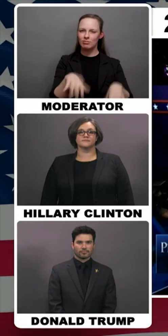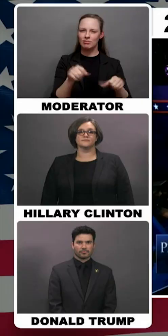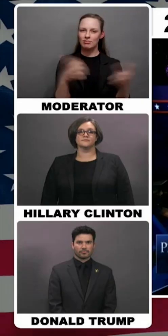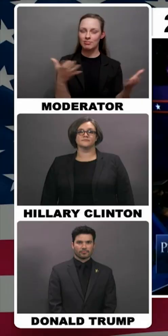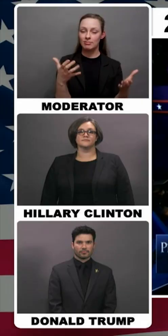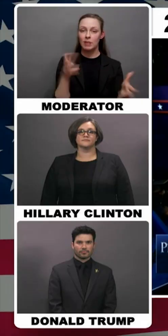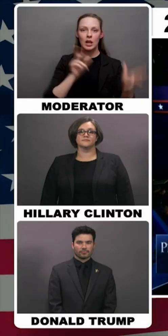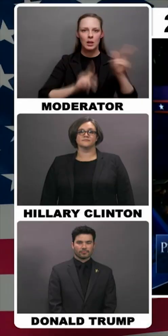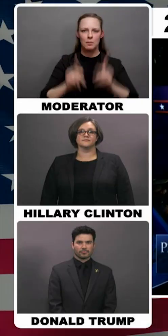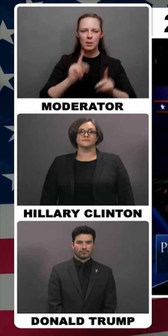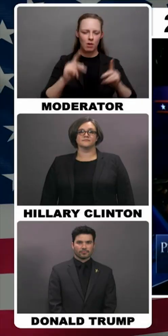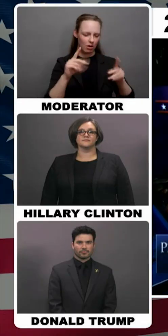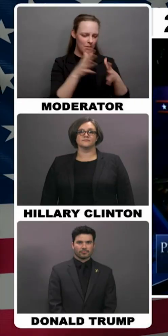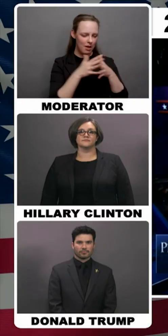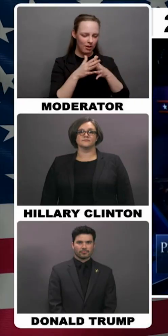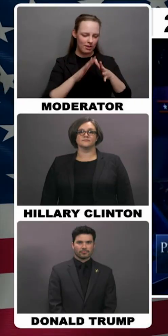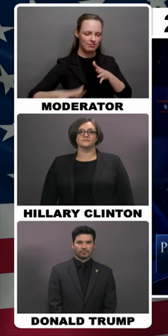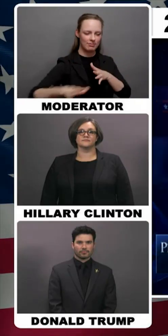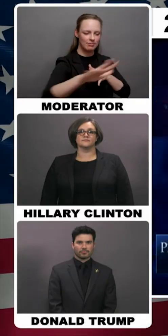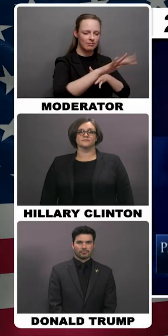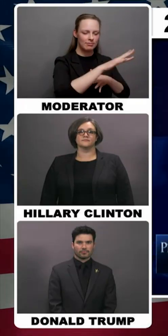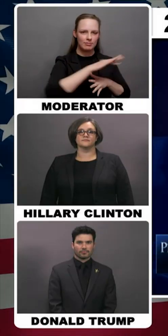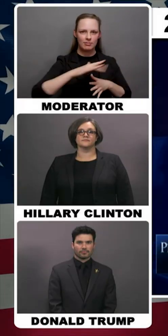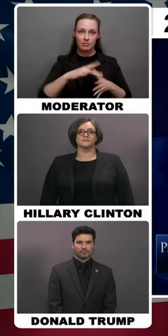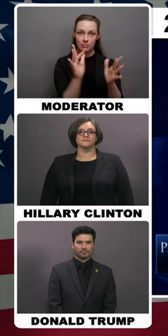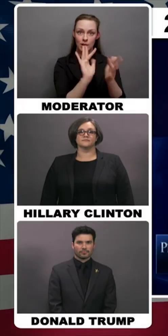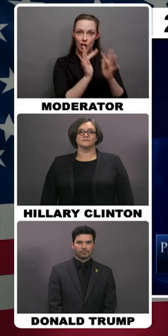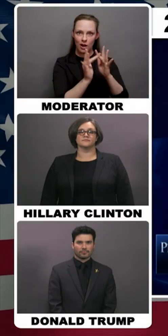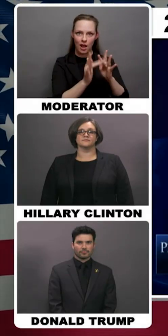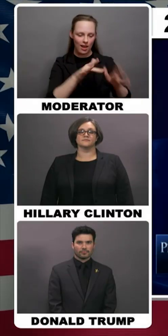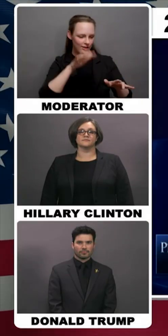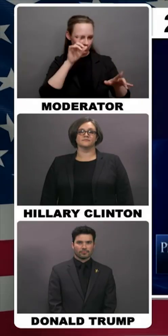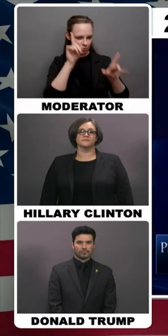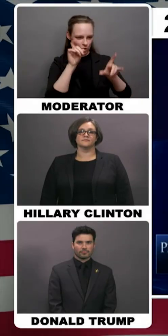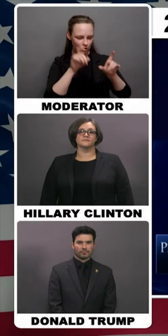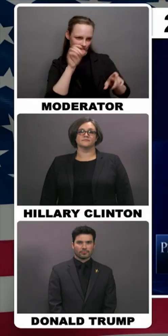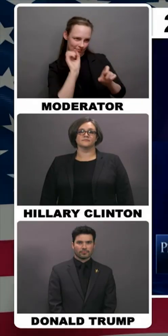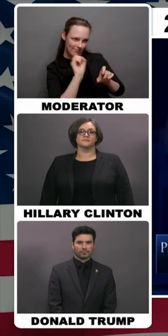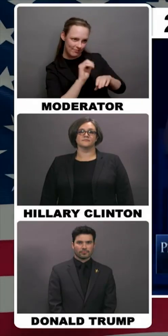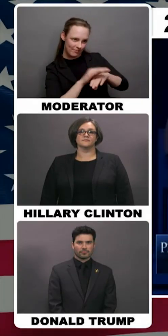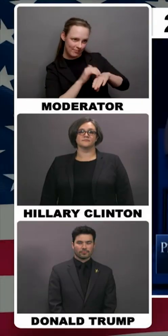The people you see on this stage were chosen by the Gallup organization. They're all from the St.